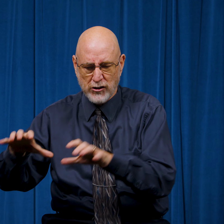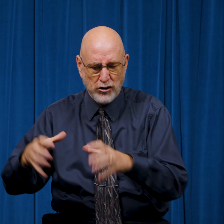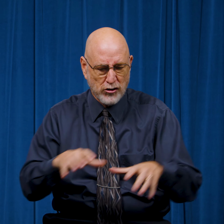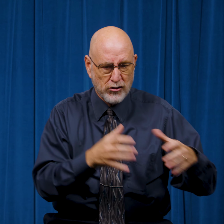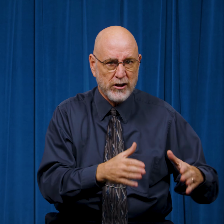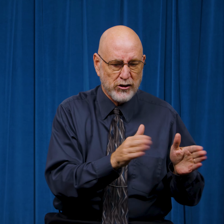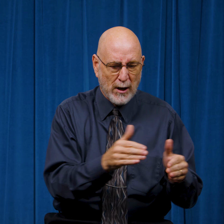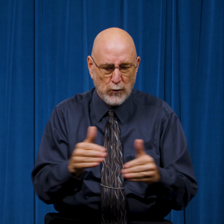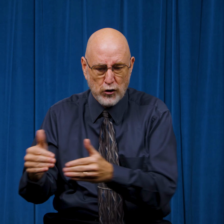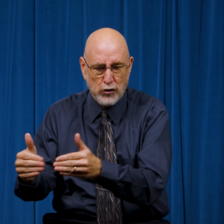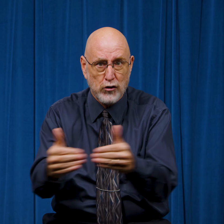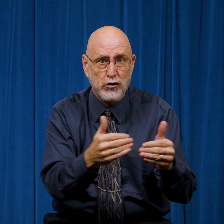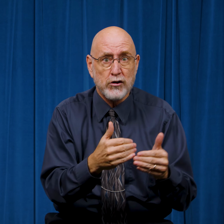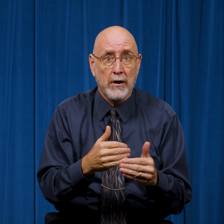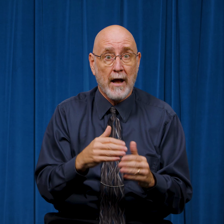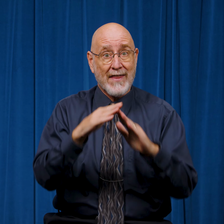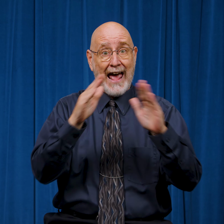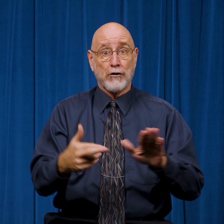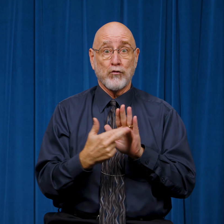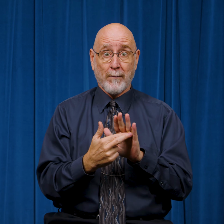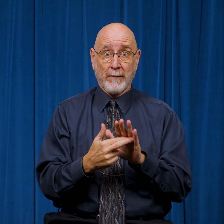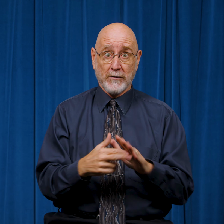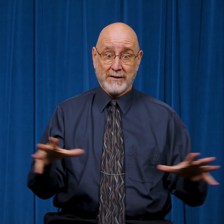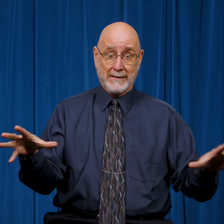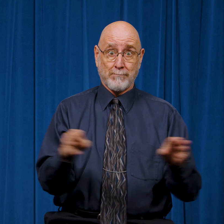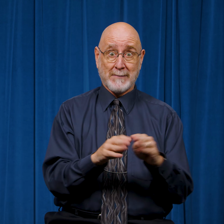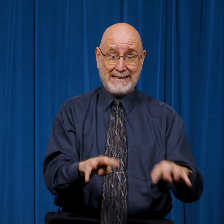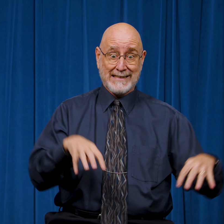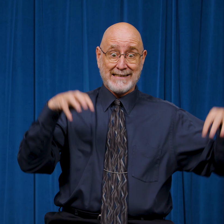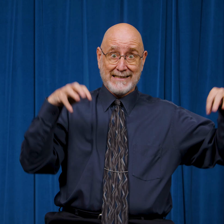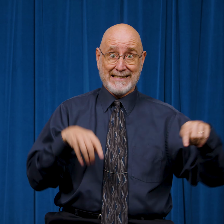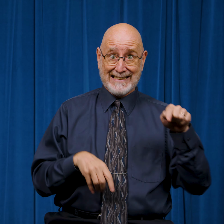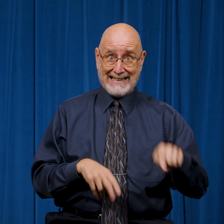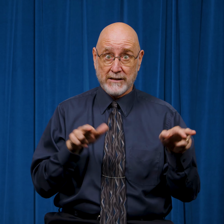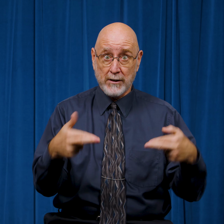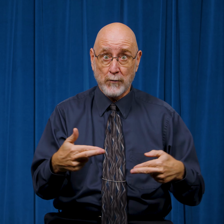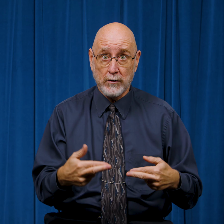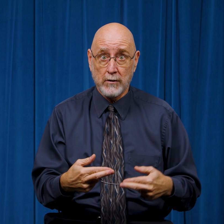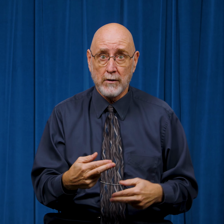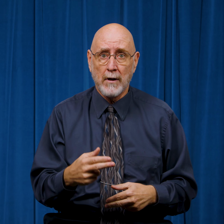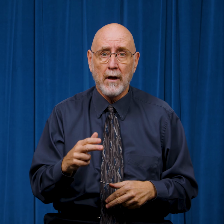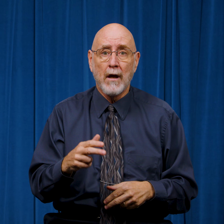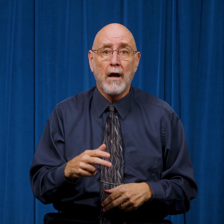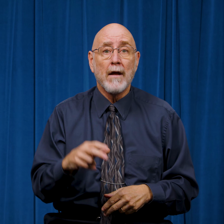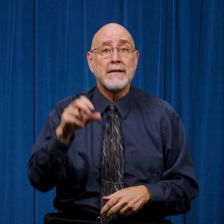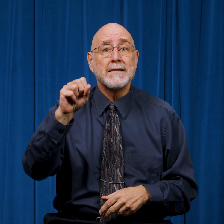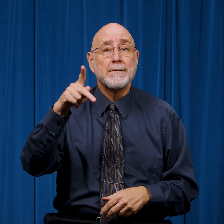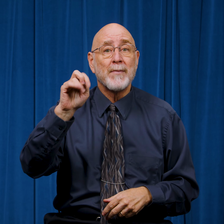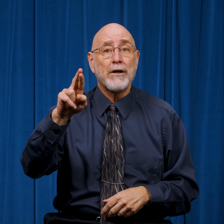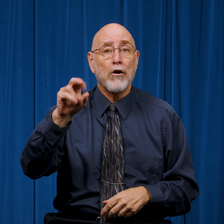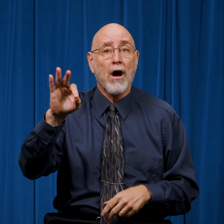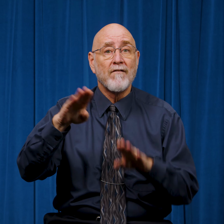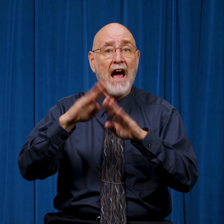In the chamber where the House of Representatives meets, we find behind where the Speaker of the House sits,